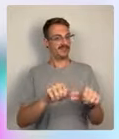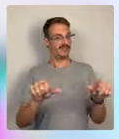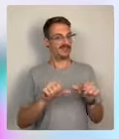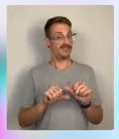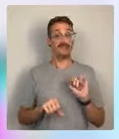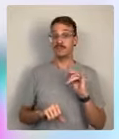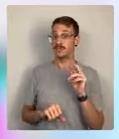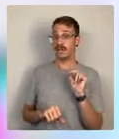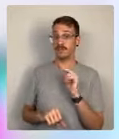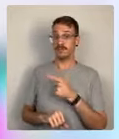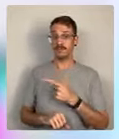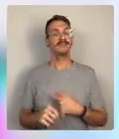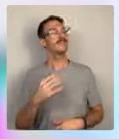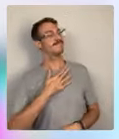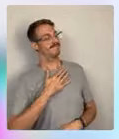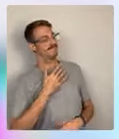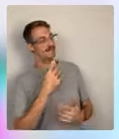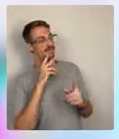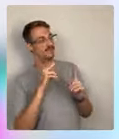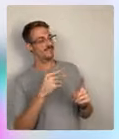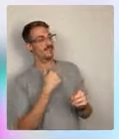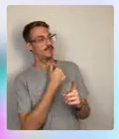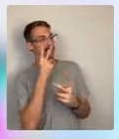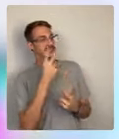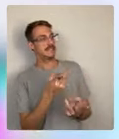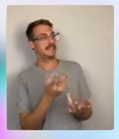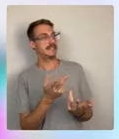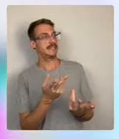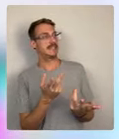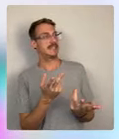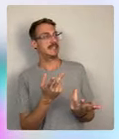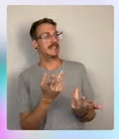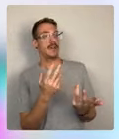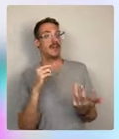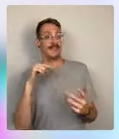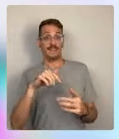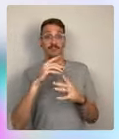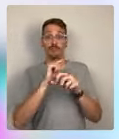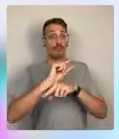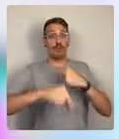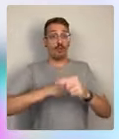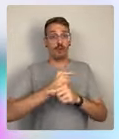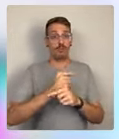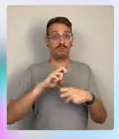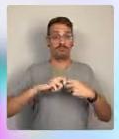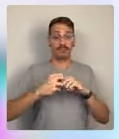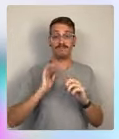of how they should be behaving in that space, Simon? Yeah, my perspective, we see this as a global problem.